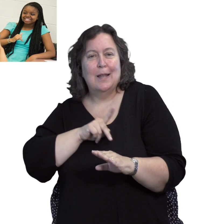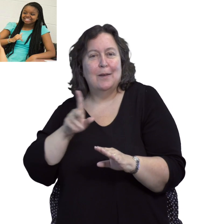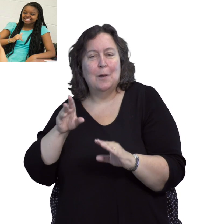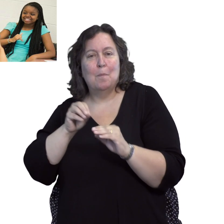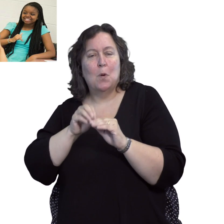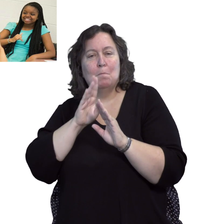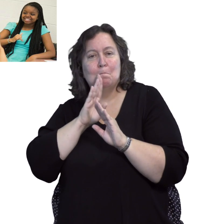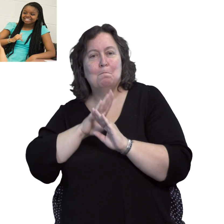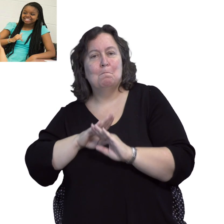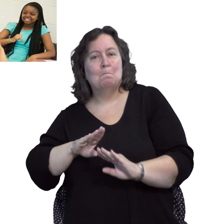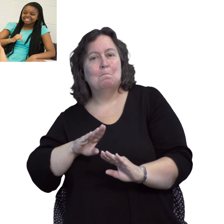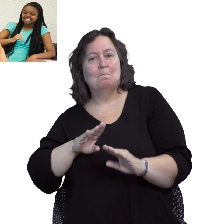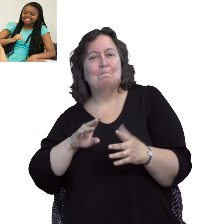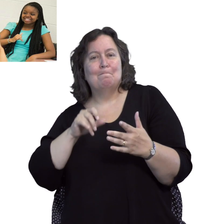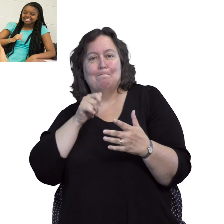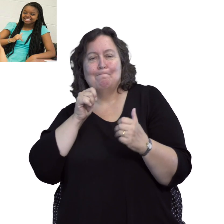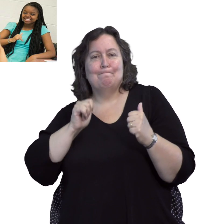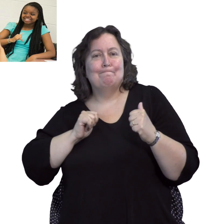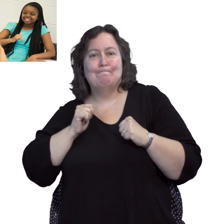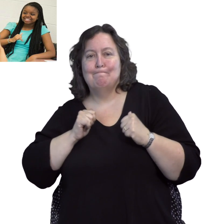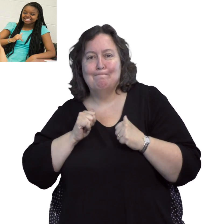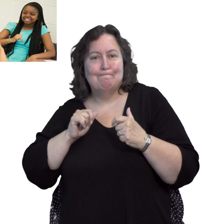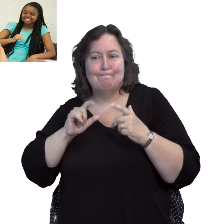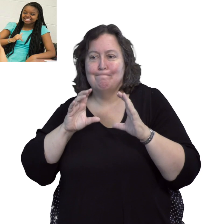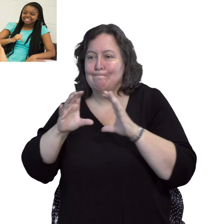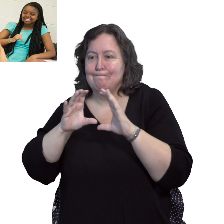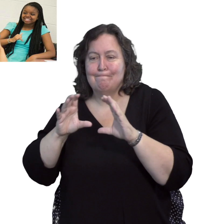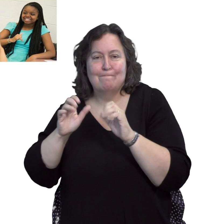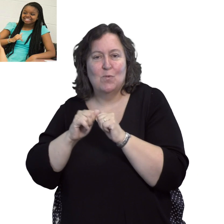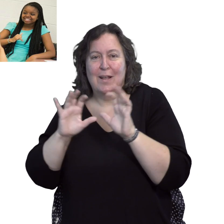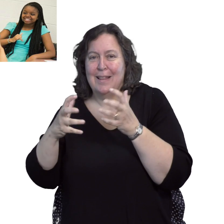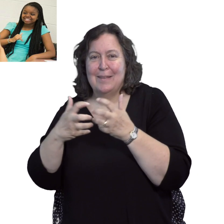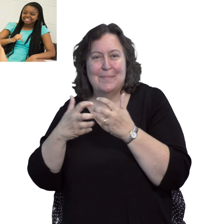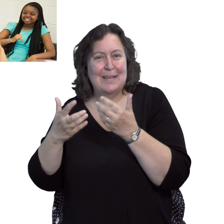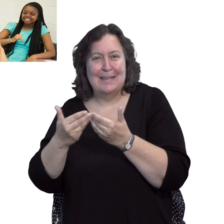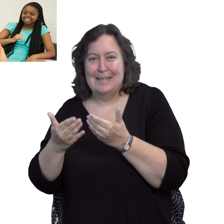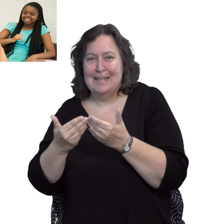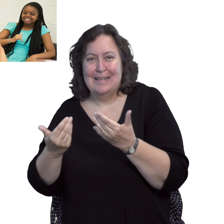when trying to start conversation with classmates.